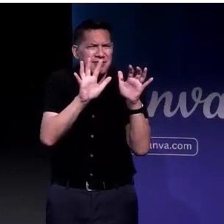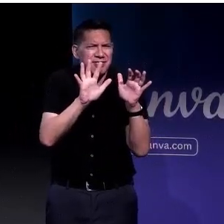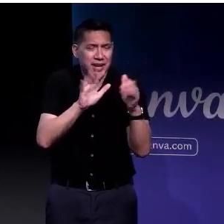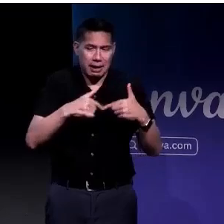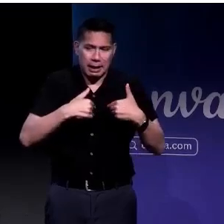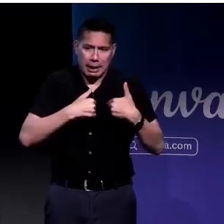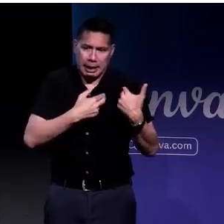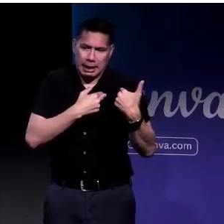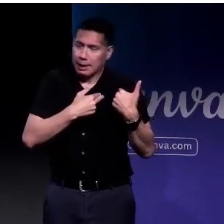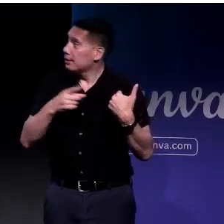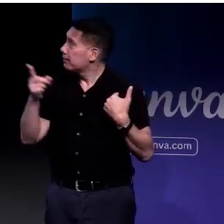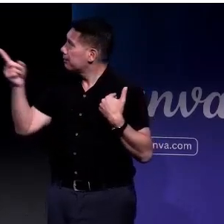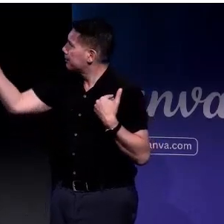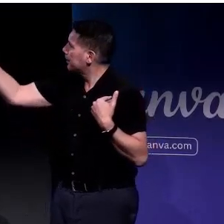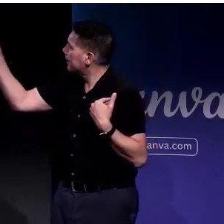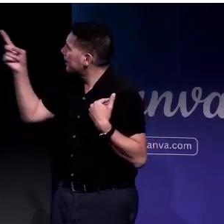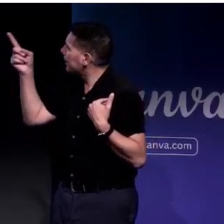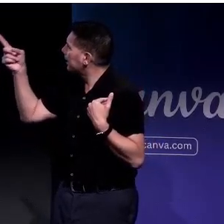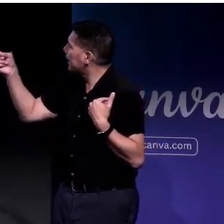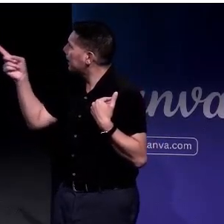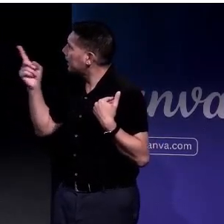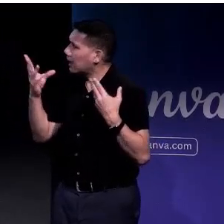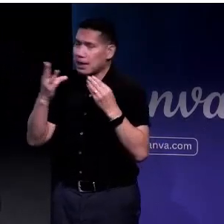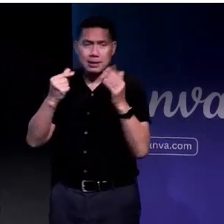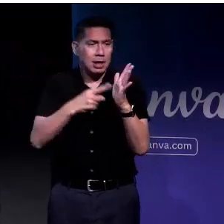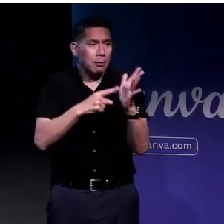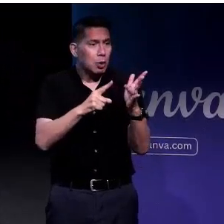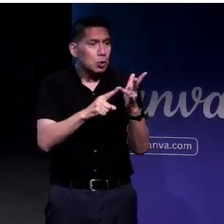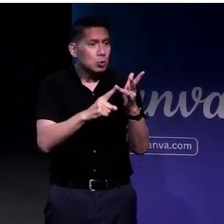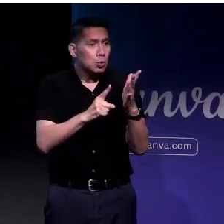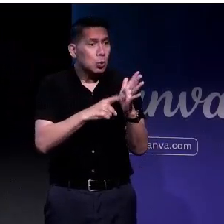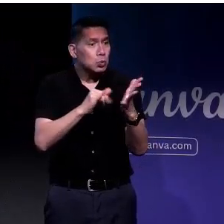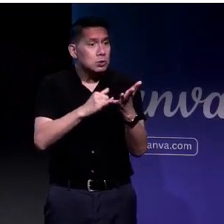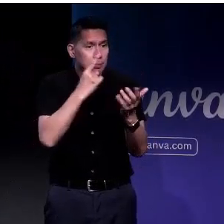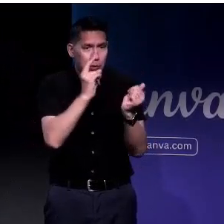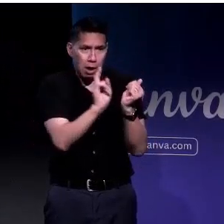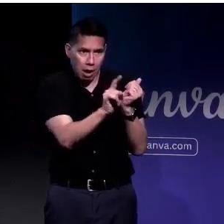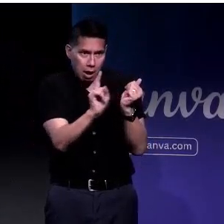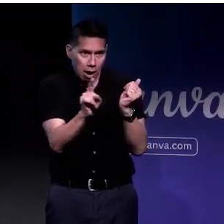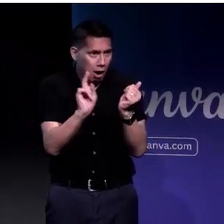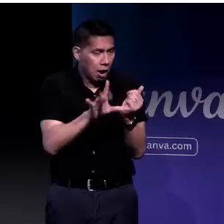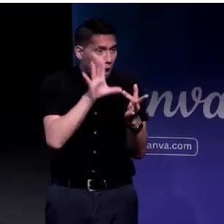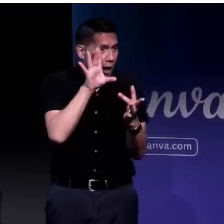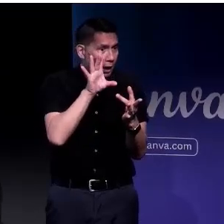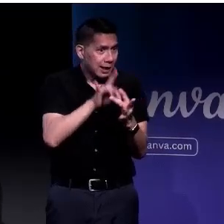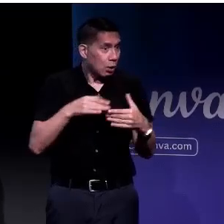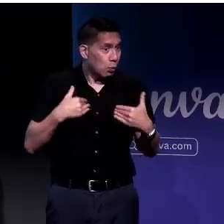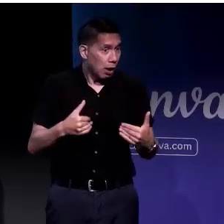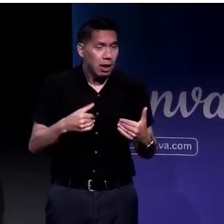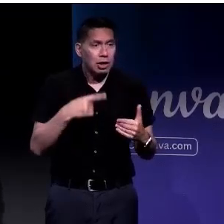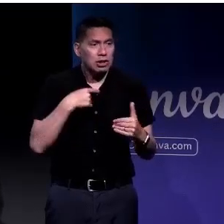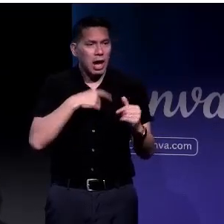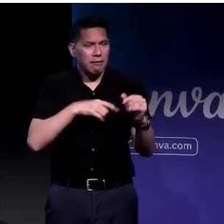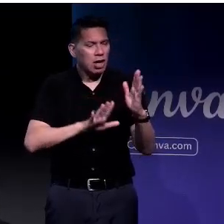Uh, but it features some of the tools people will be able to access in ConnectWell. So we have a little chat section where people can leave